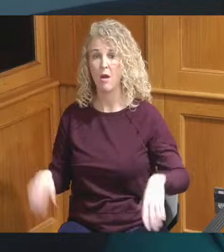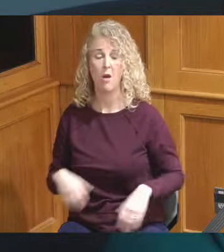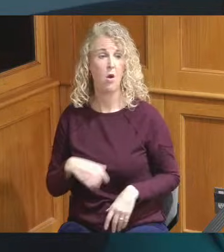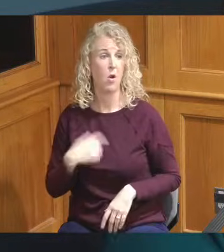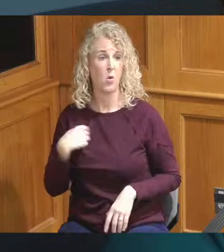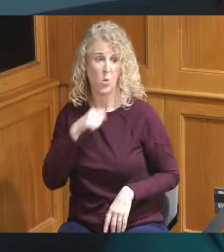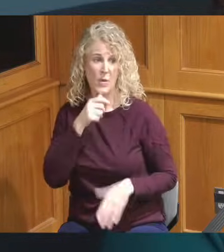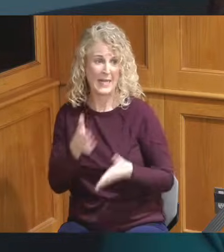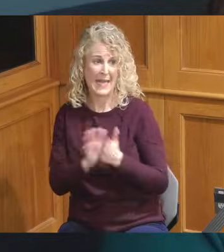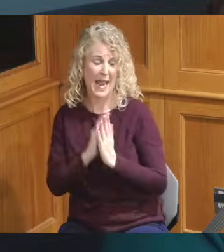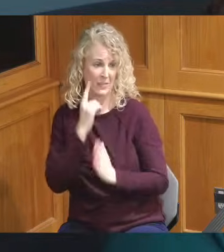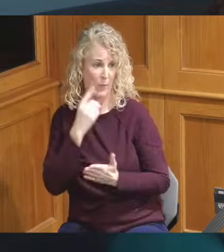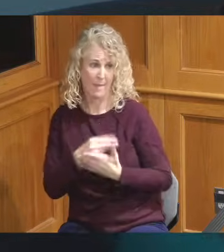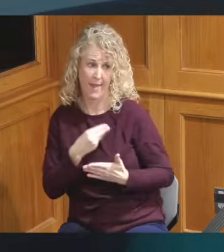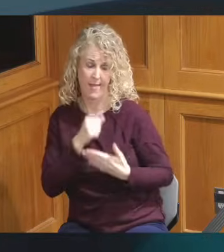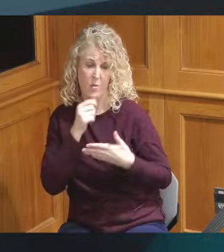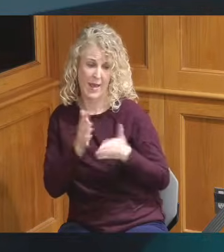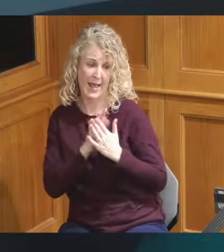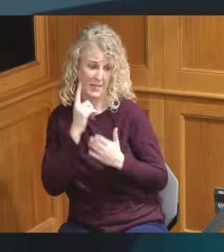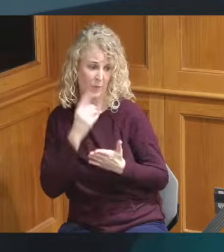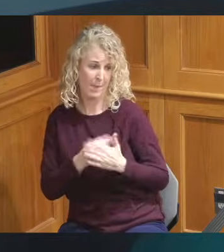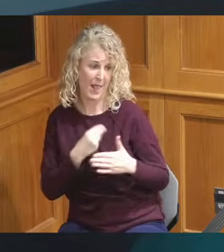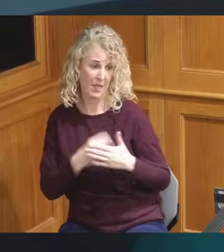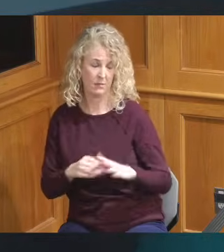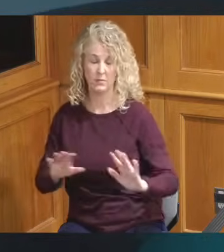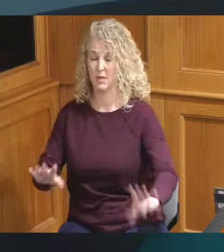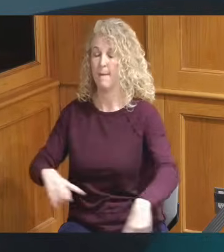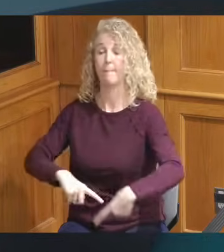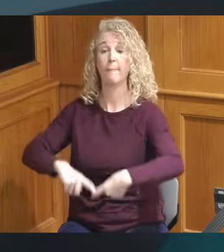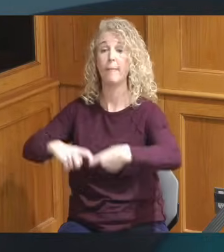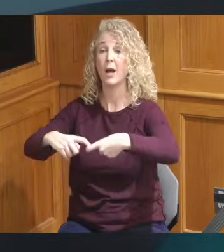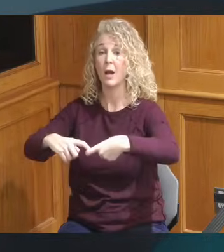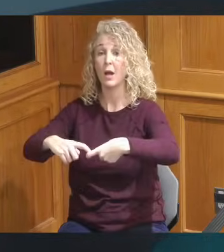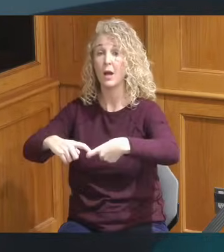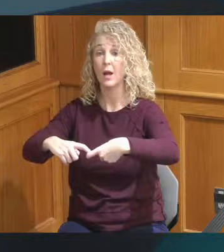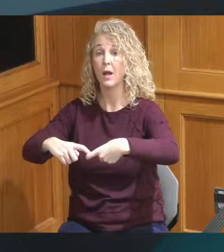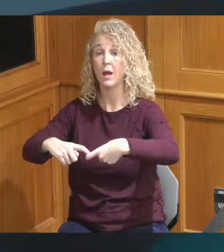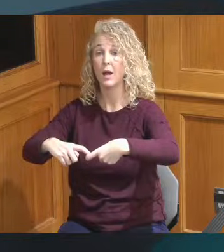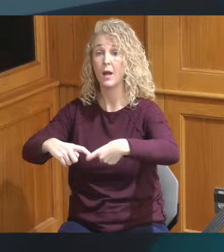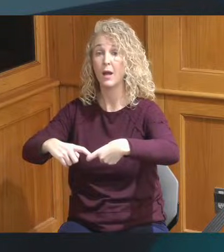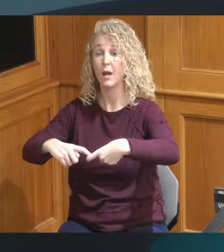money. We're not asking for that." I want to stop people who come before us and we not asking for